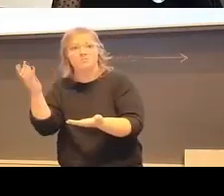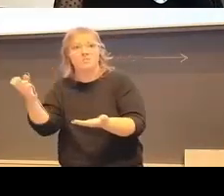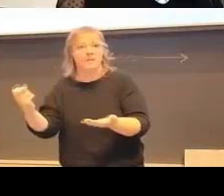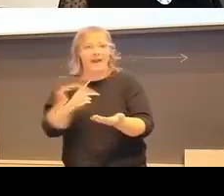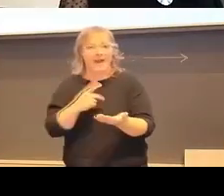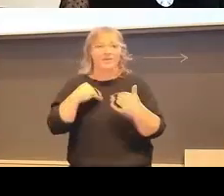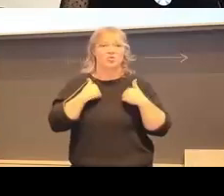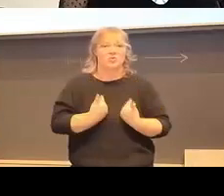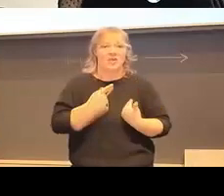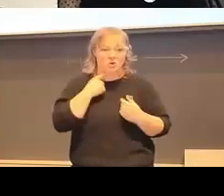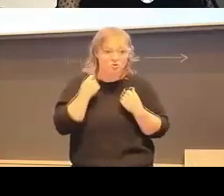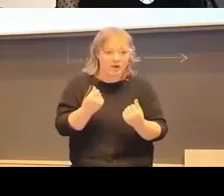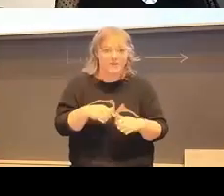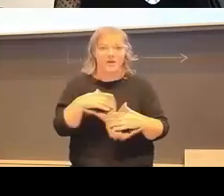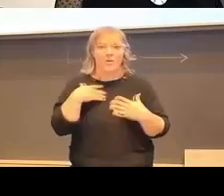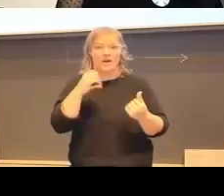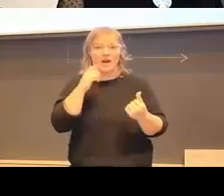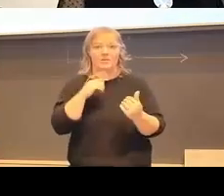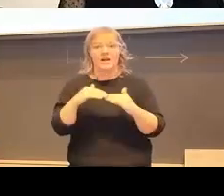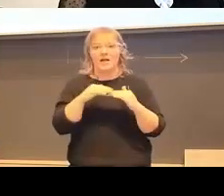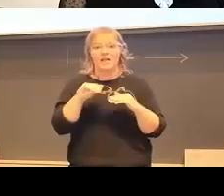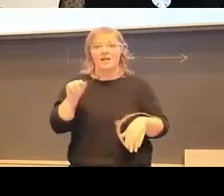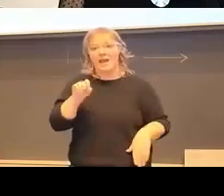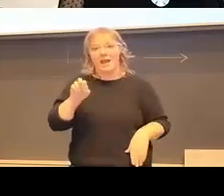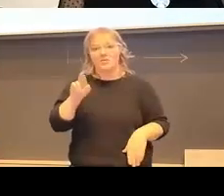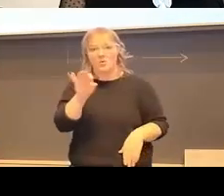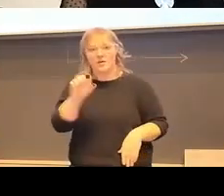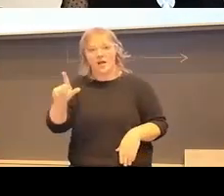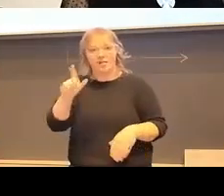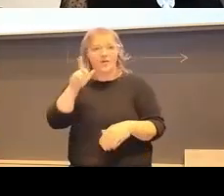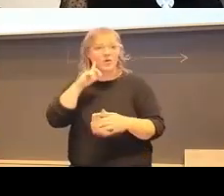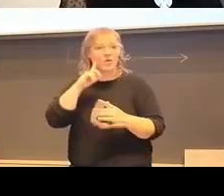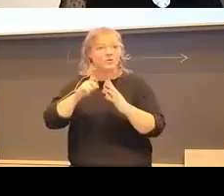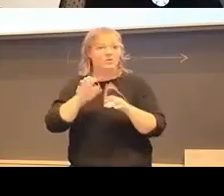help of our colleague Dr an Cornell and former colleague Beth Den we began to have EAP and BHP